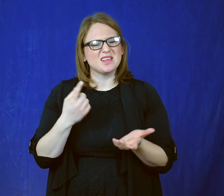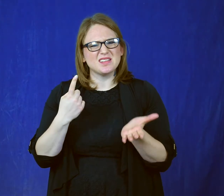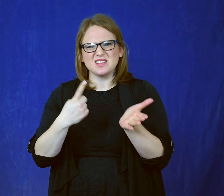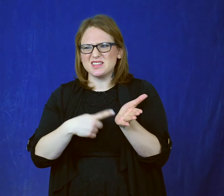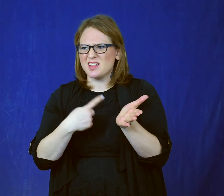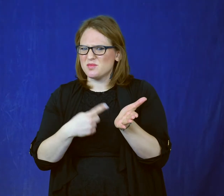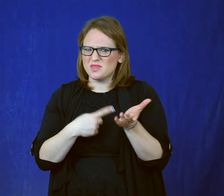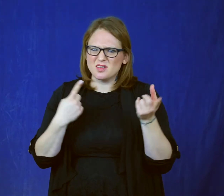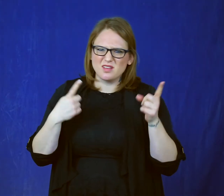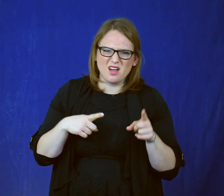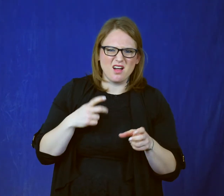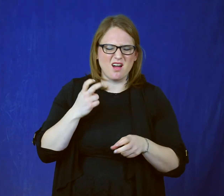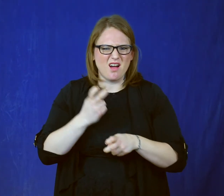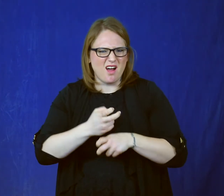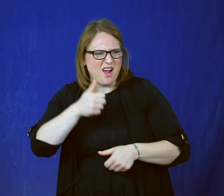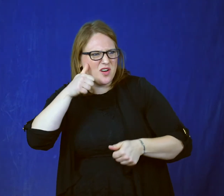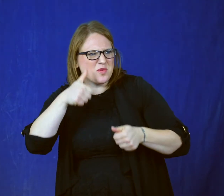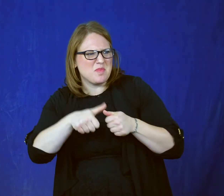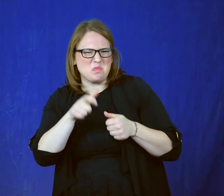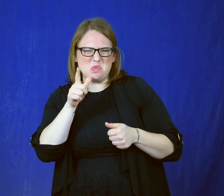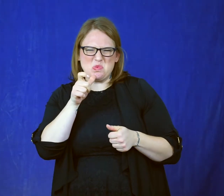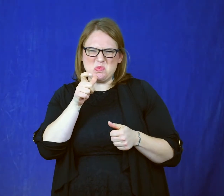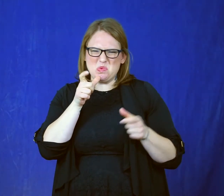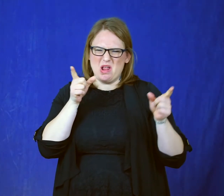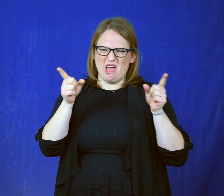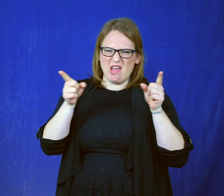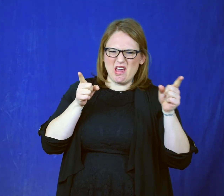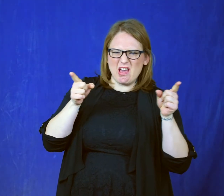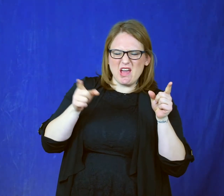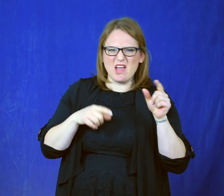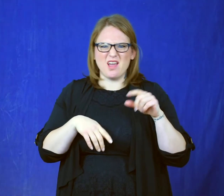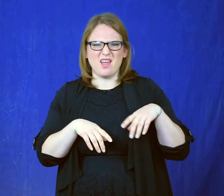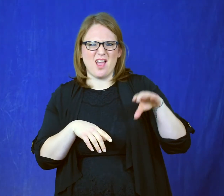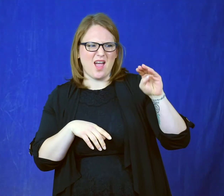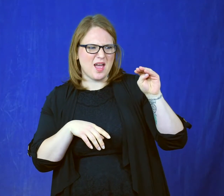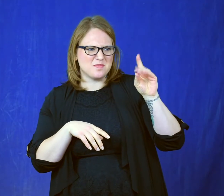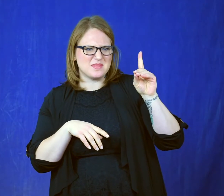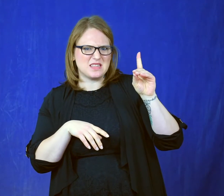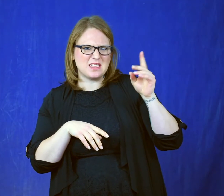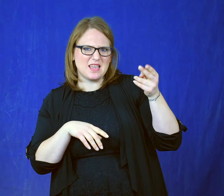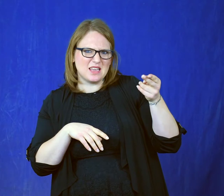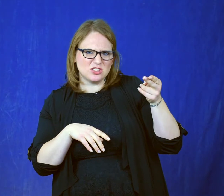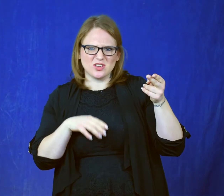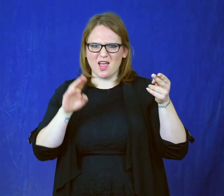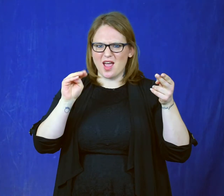It can be challenging to remember who is from the Minnesota Department of Health and who is from